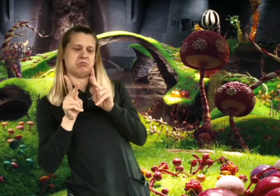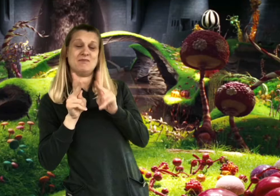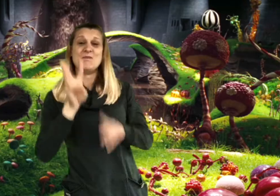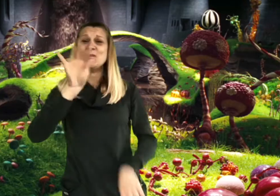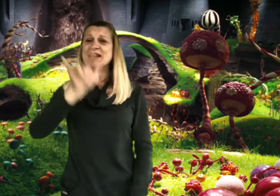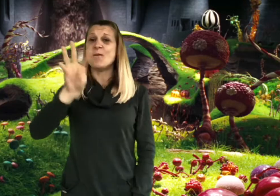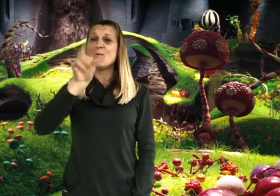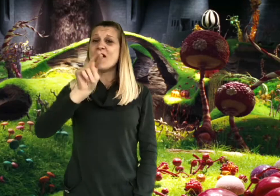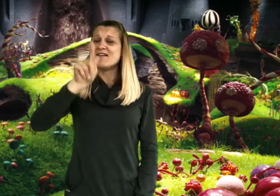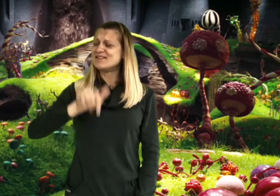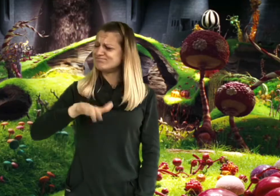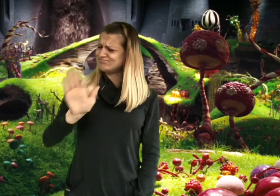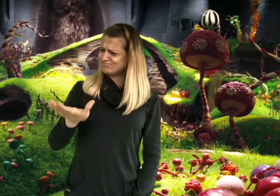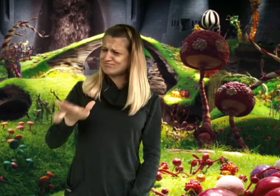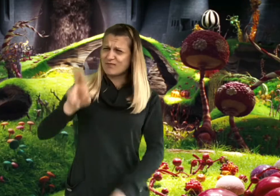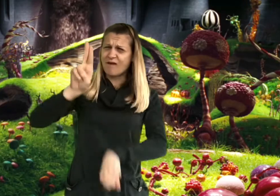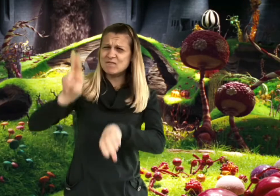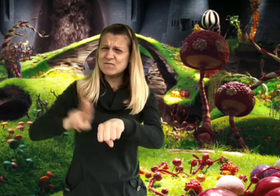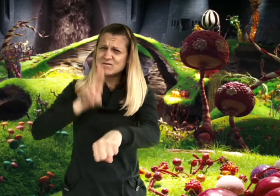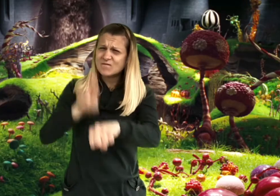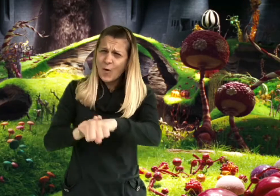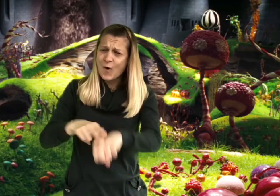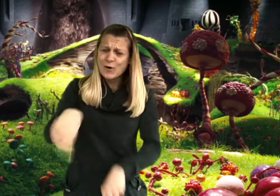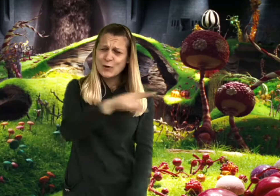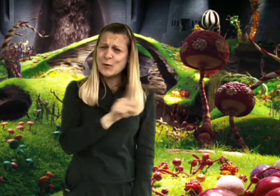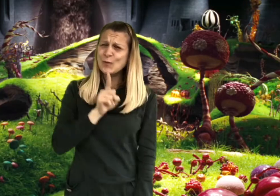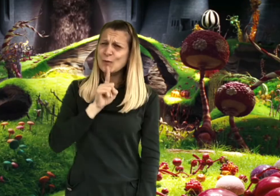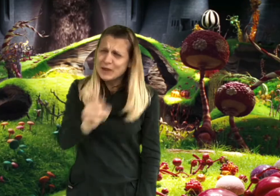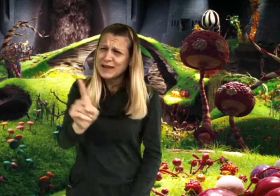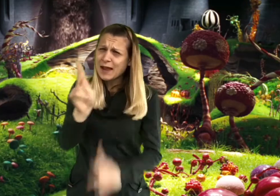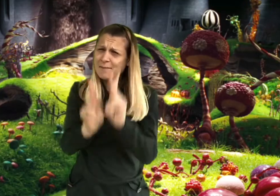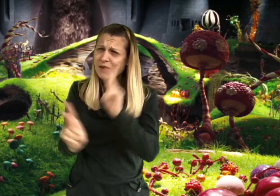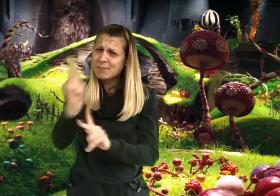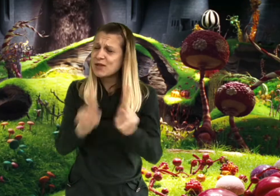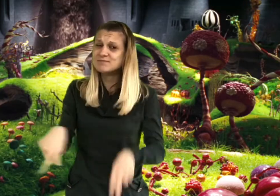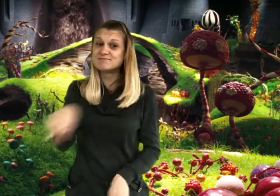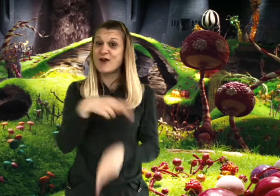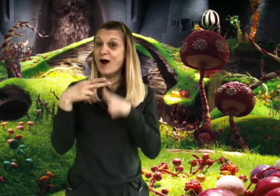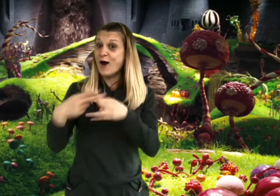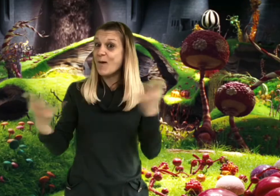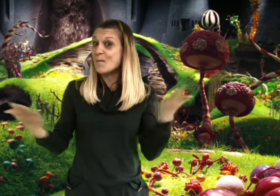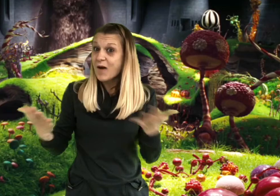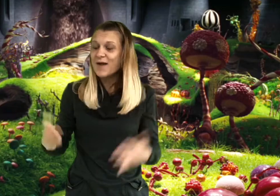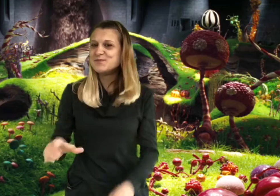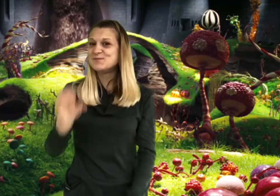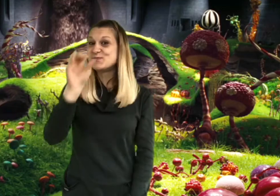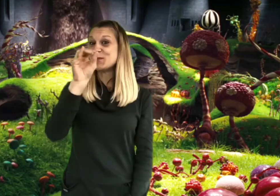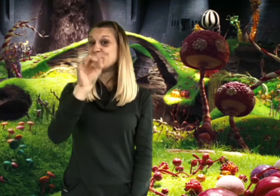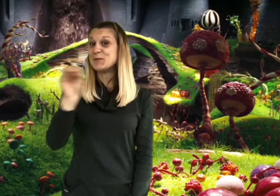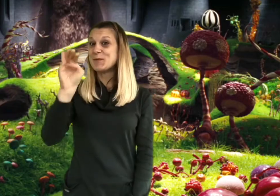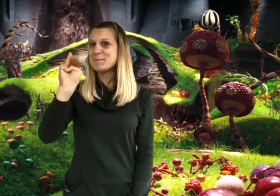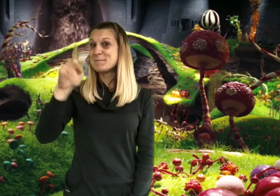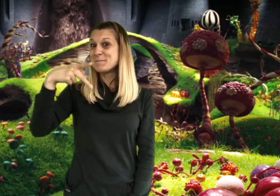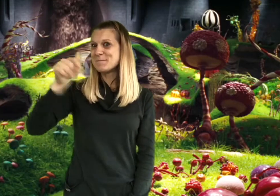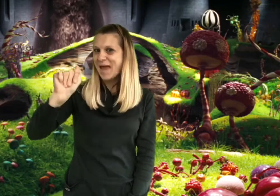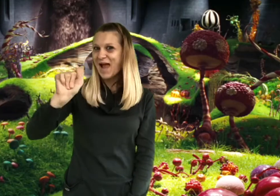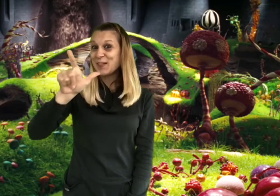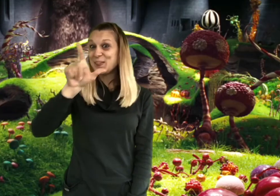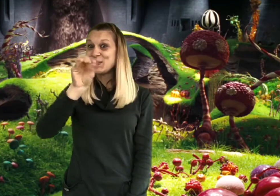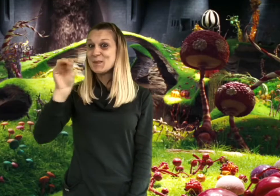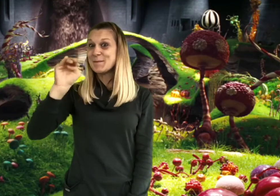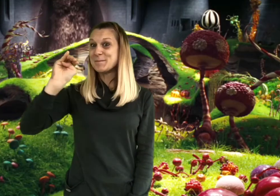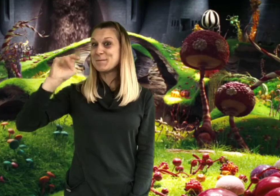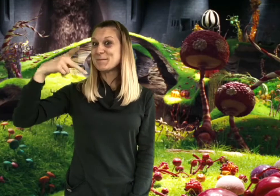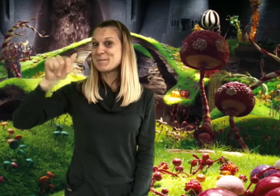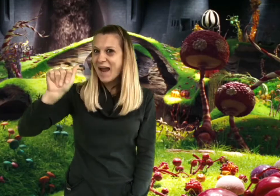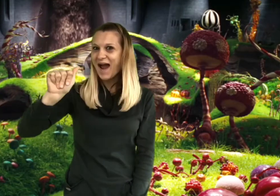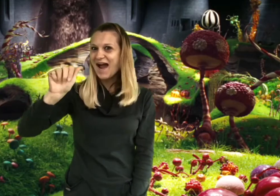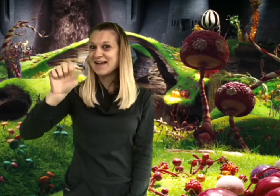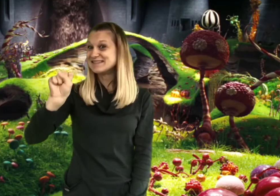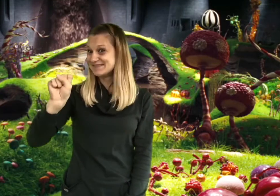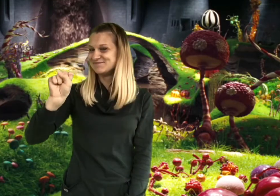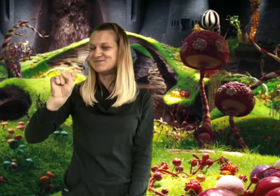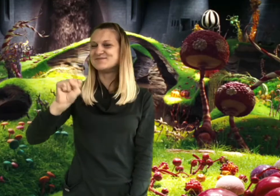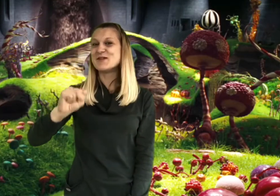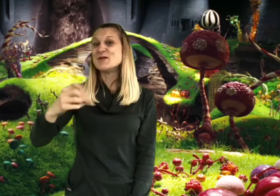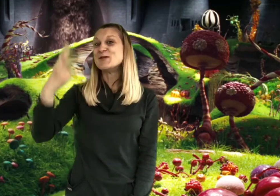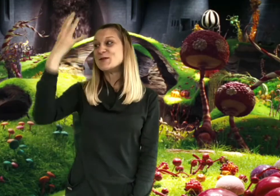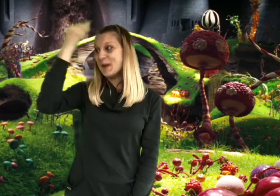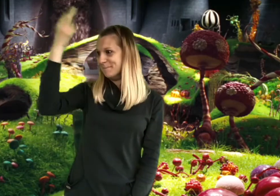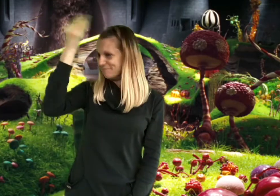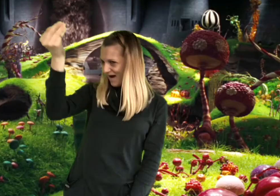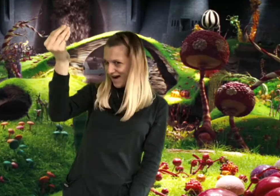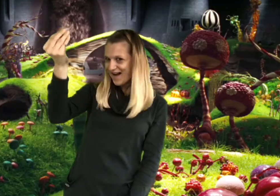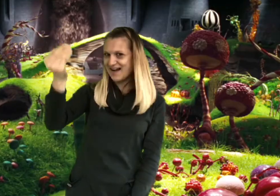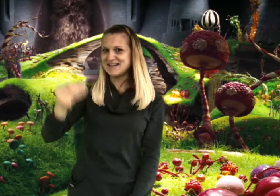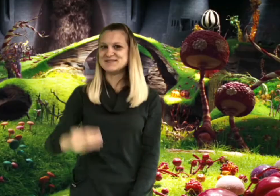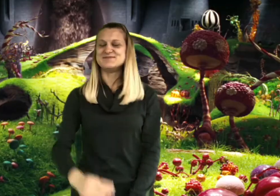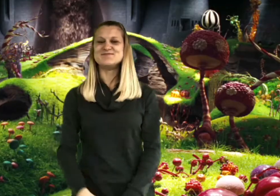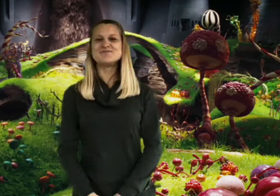"Of course they’re real people," Mr. Wonka answered. "They’re Oompa-Loompas."